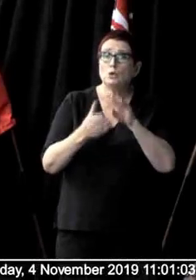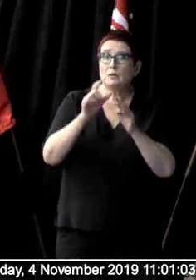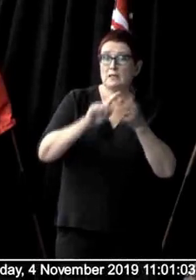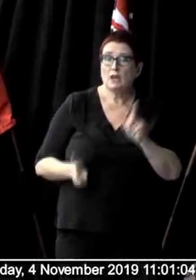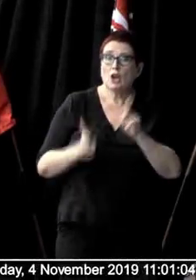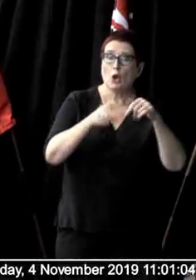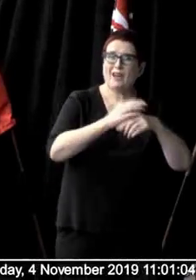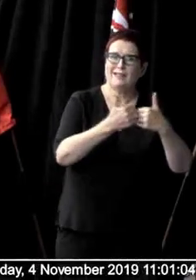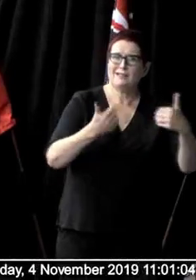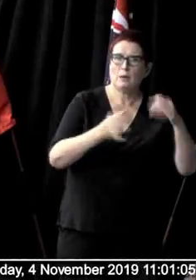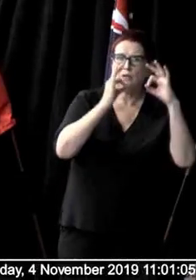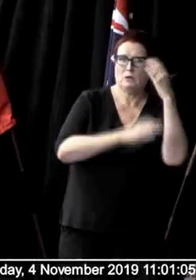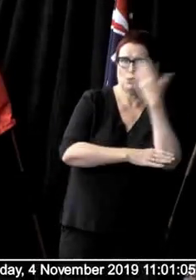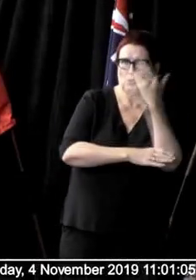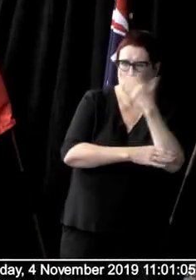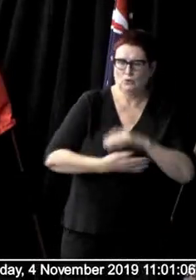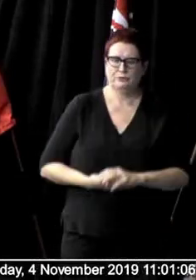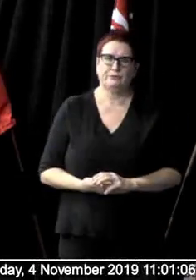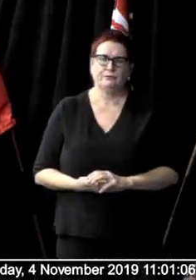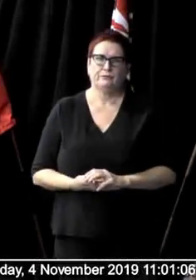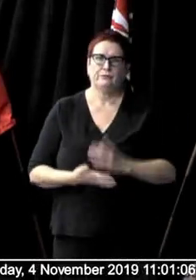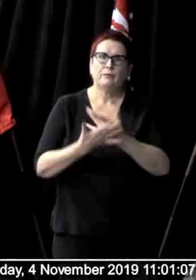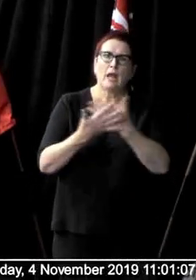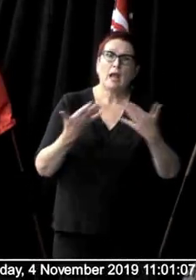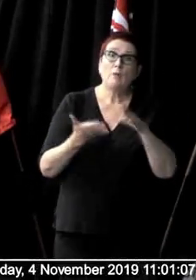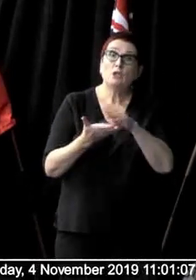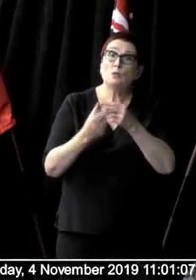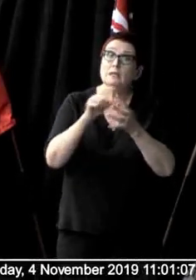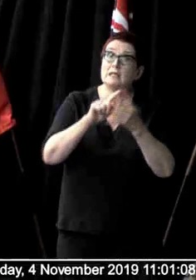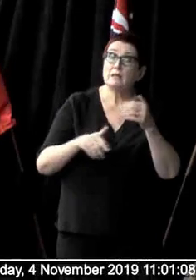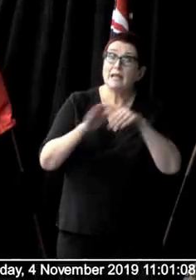The number of students with disability attending a special school has increased